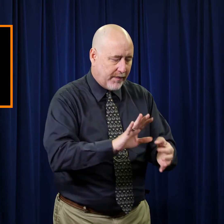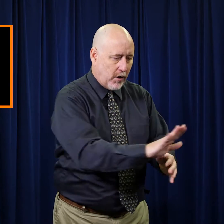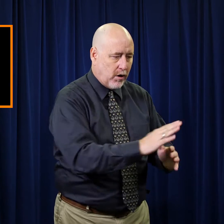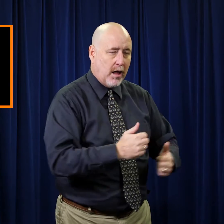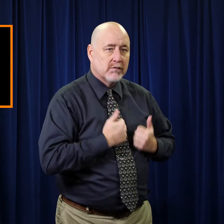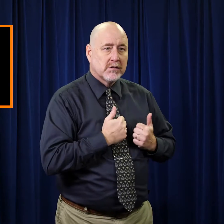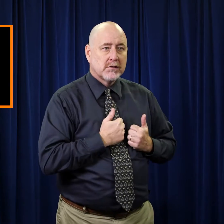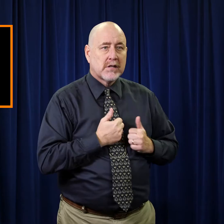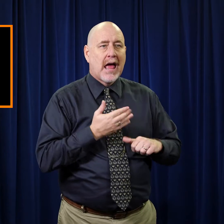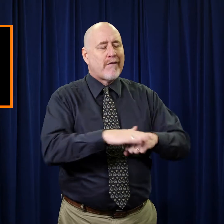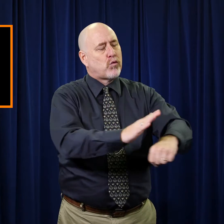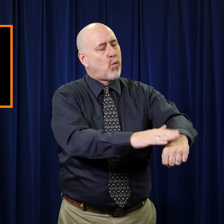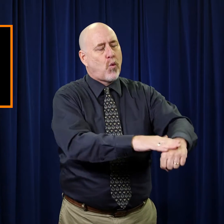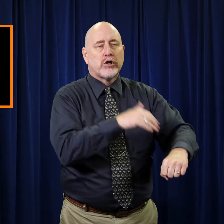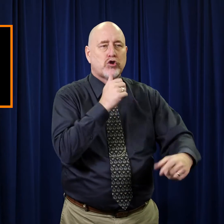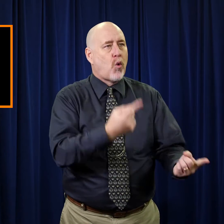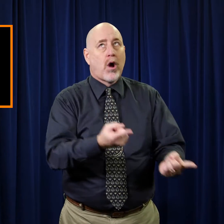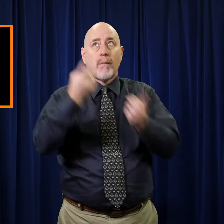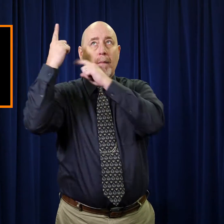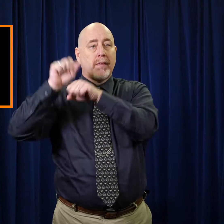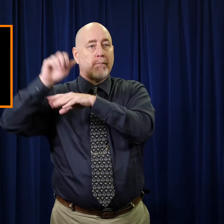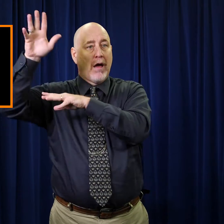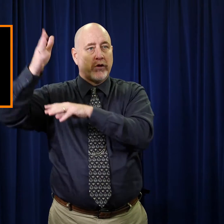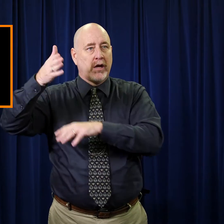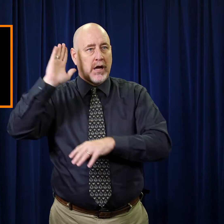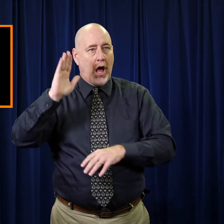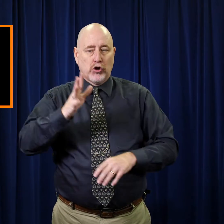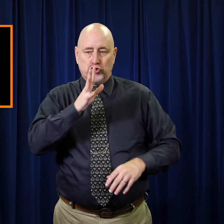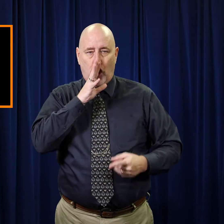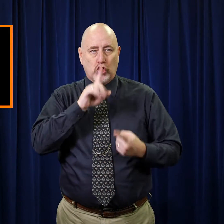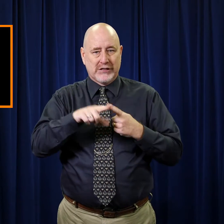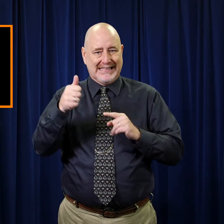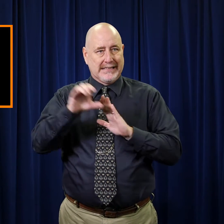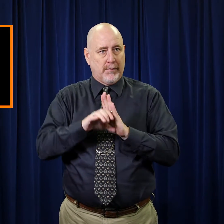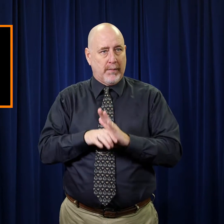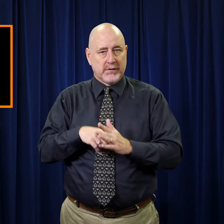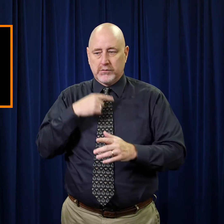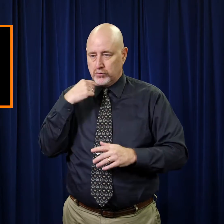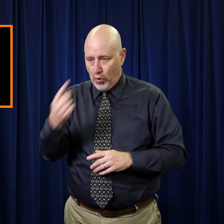After warning people not to come on the mountain, God audibly speaks the Ten